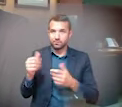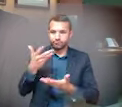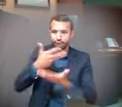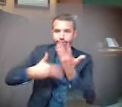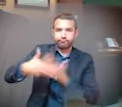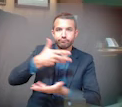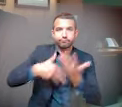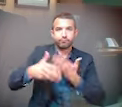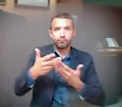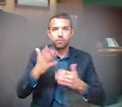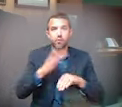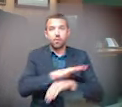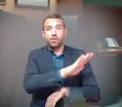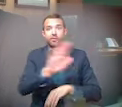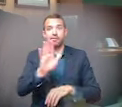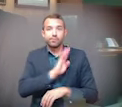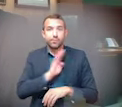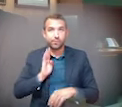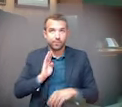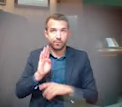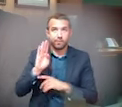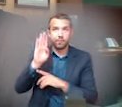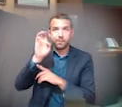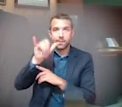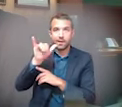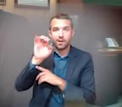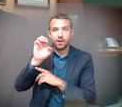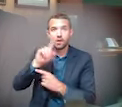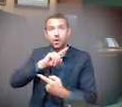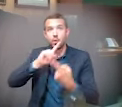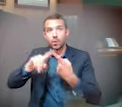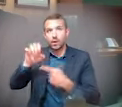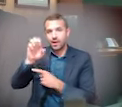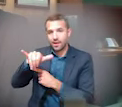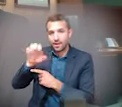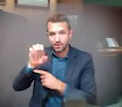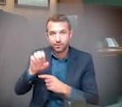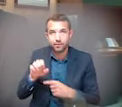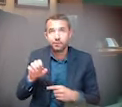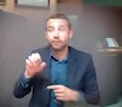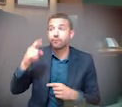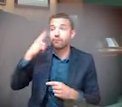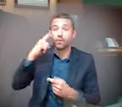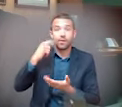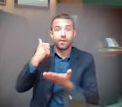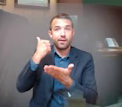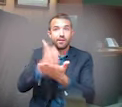I'm on the board of Eye To Eye, and a part of what we do is mentoring for students with learning and attention issues.